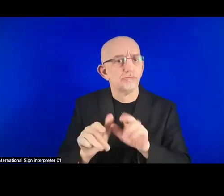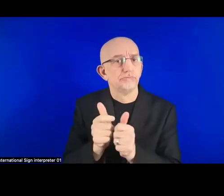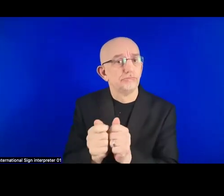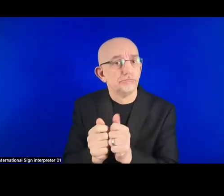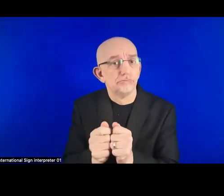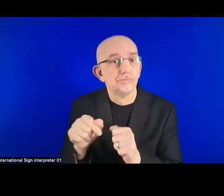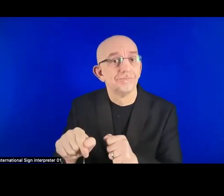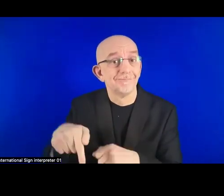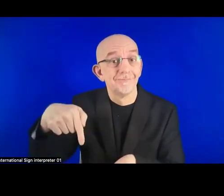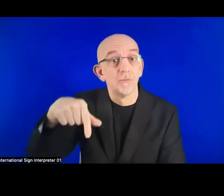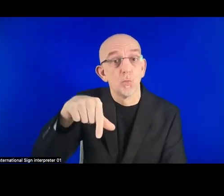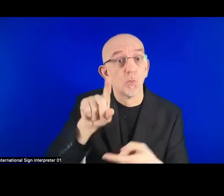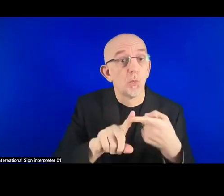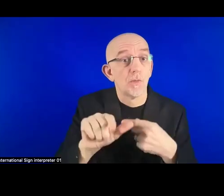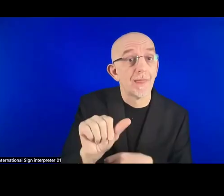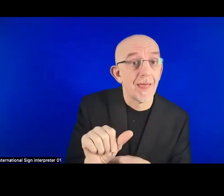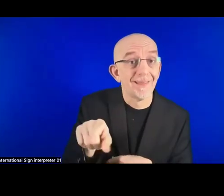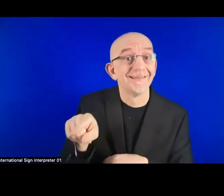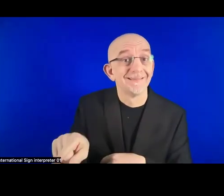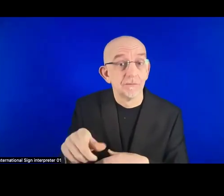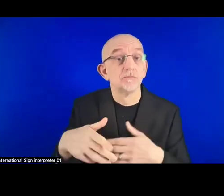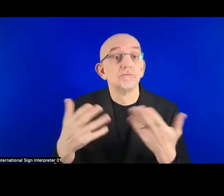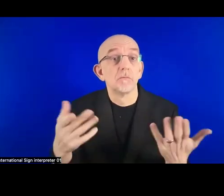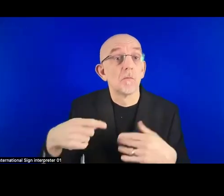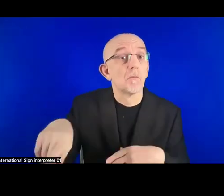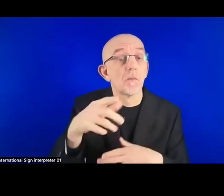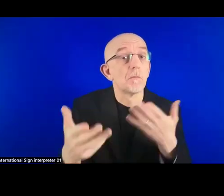microphone if that's the most accessible way for you to ask your question.